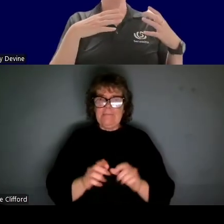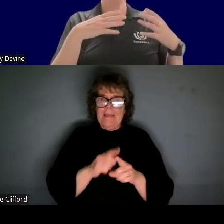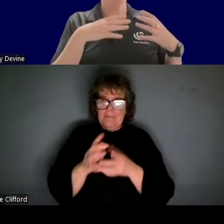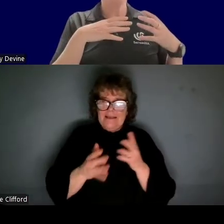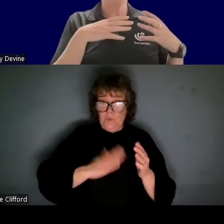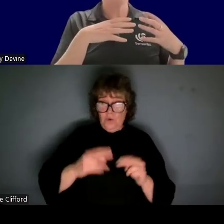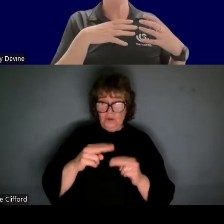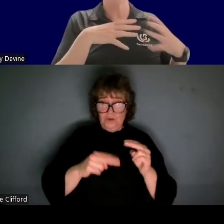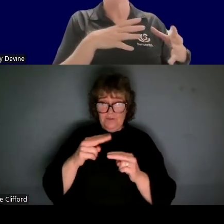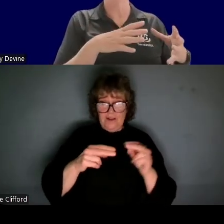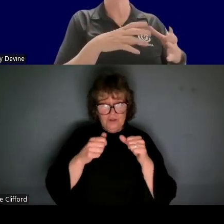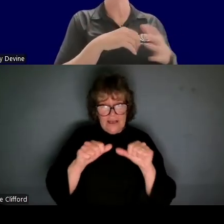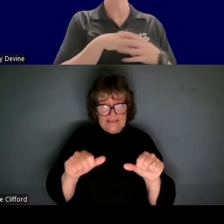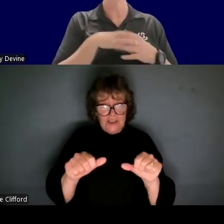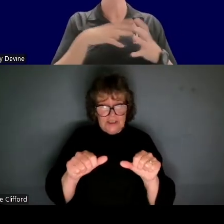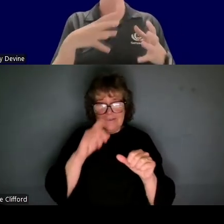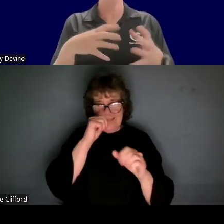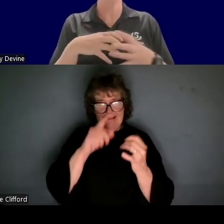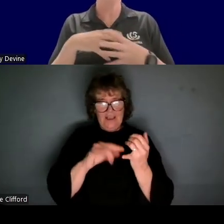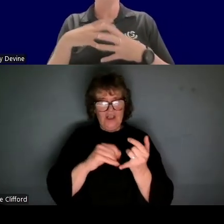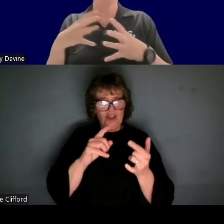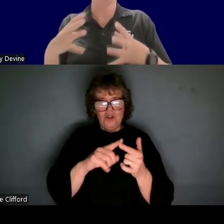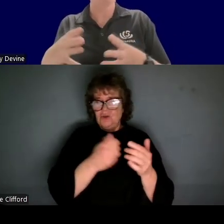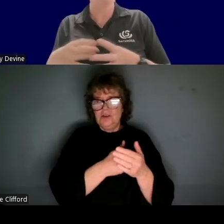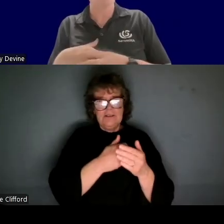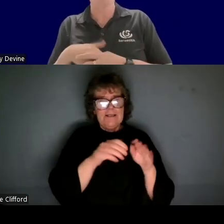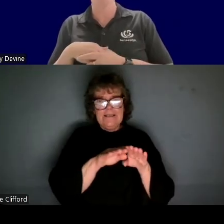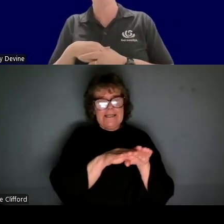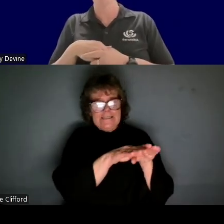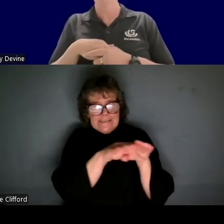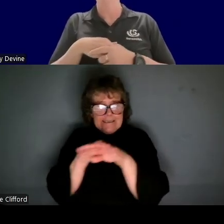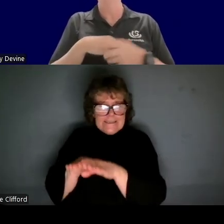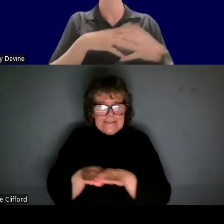which can be implemented consistently across school, in the home space, in the workspace,